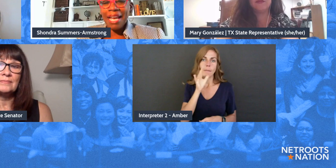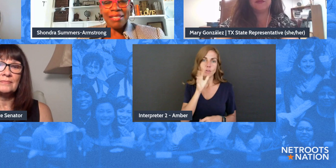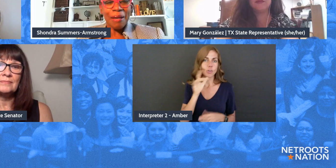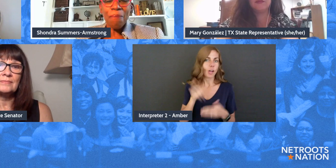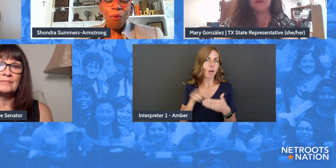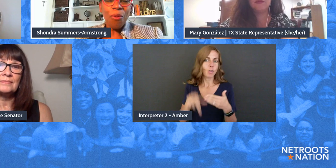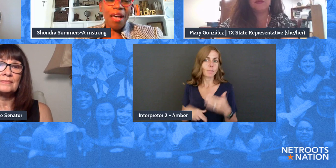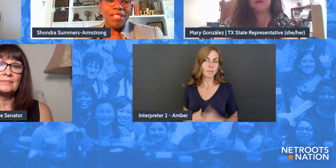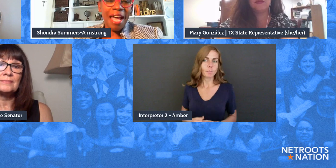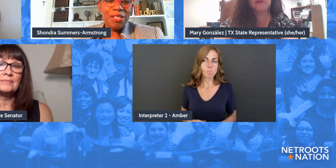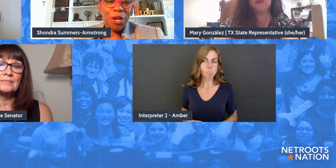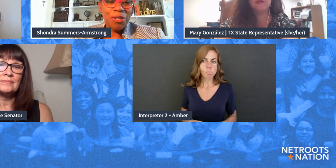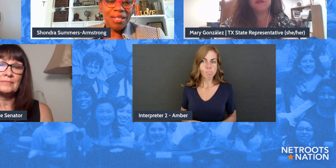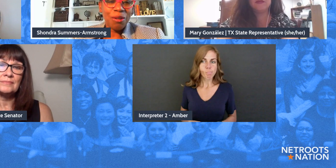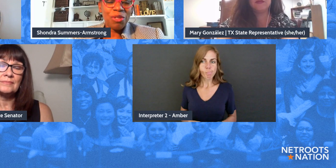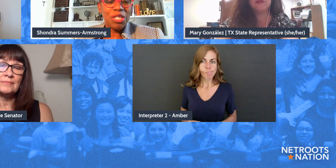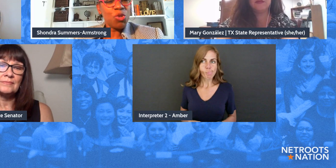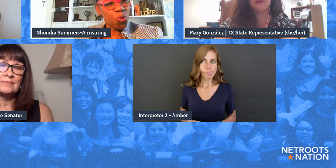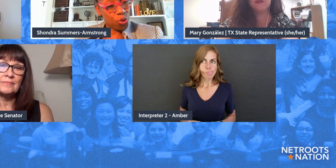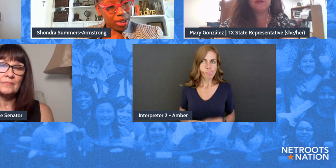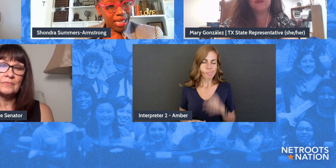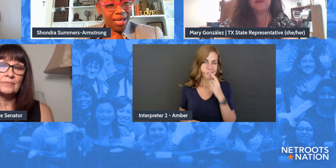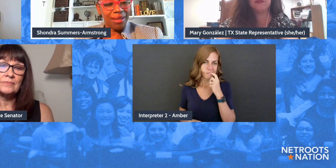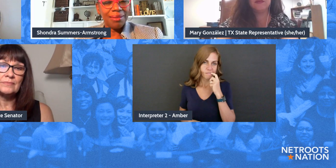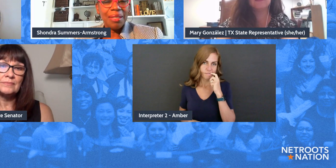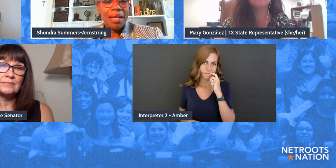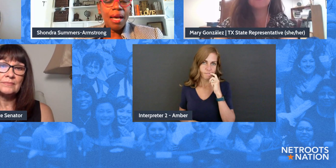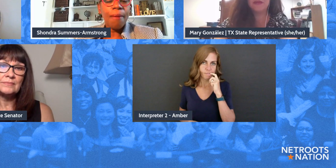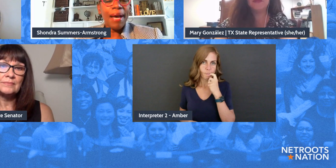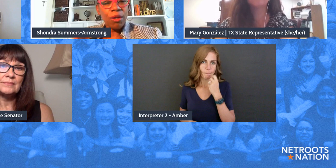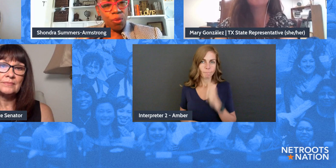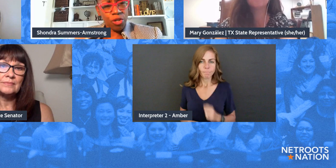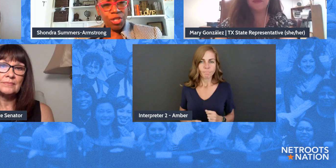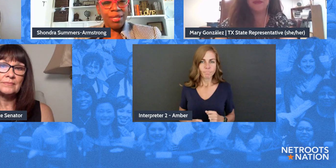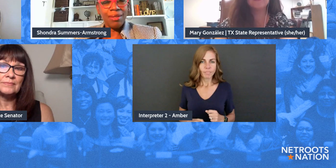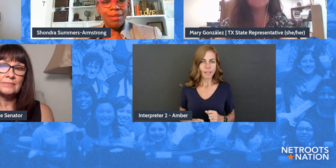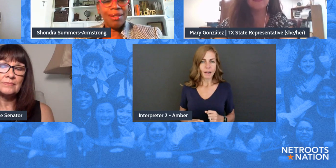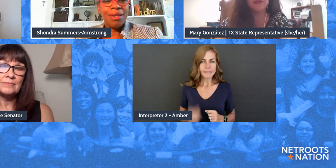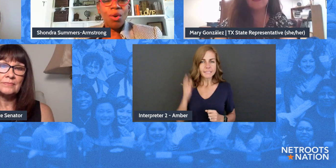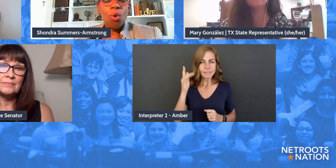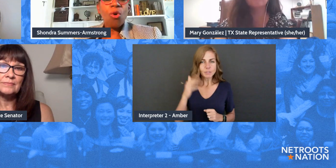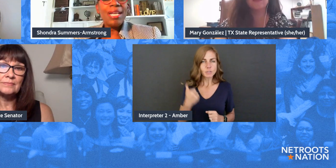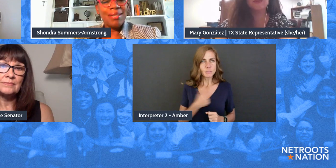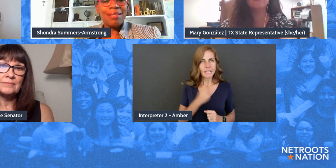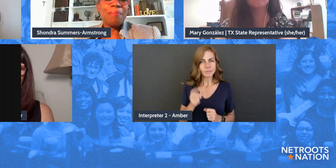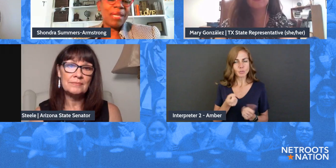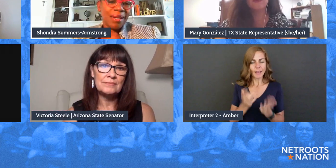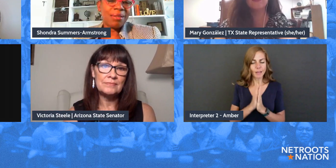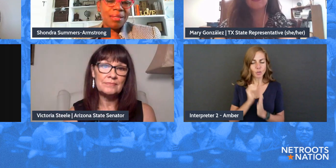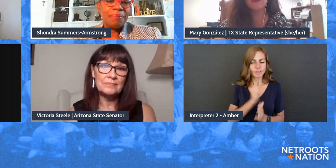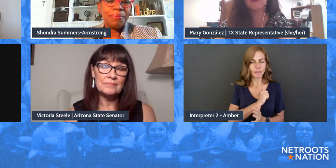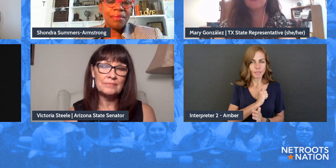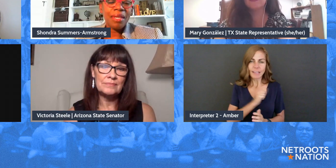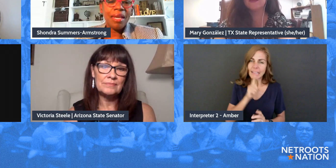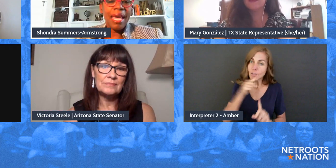At some point we have to ask ourselves, is this really about abortion? Or is this something else?